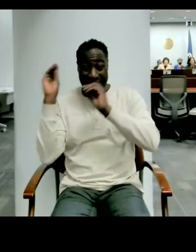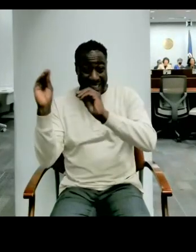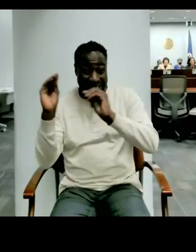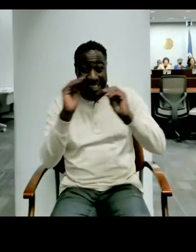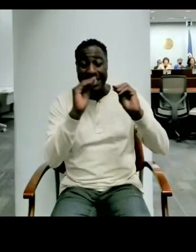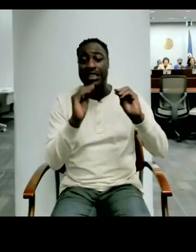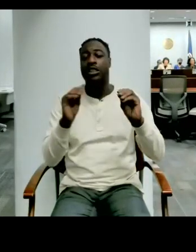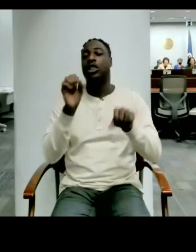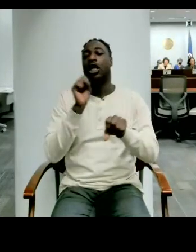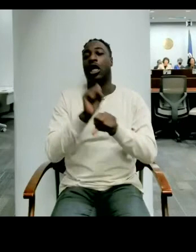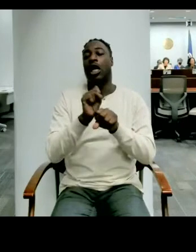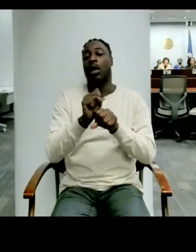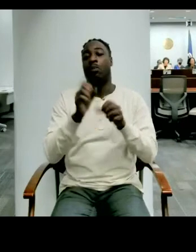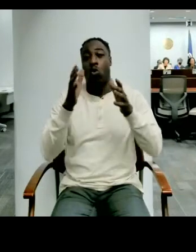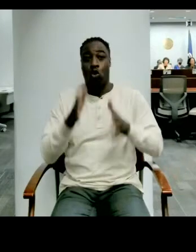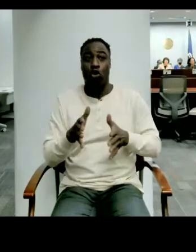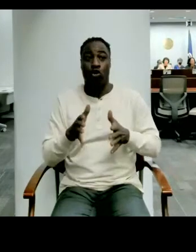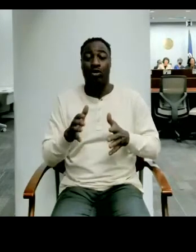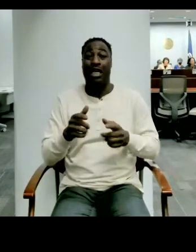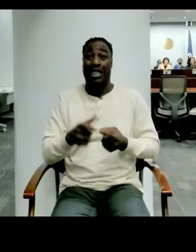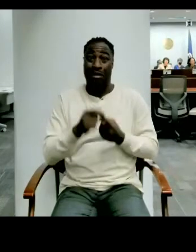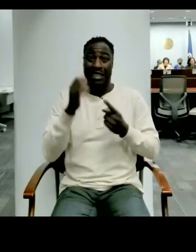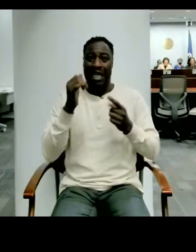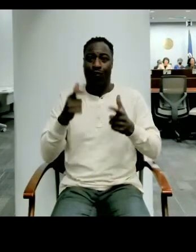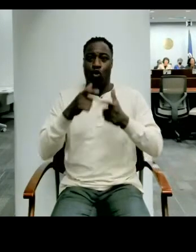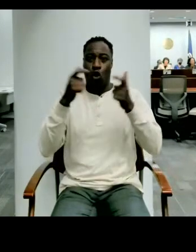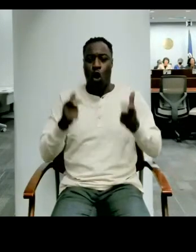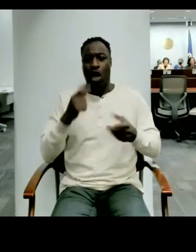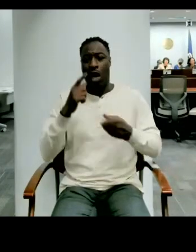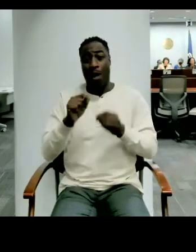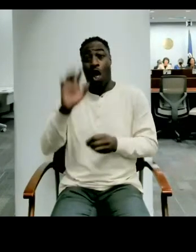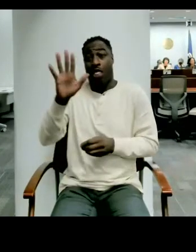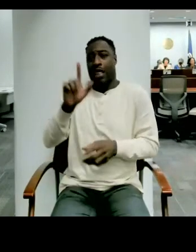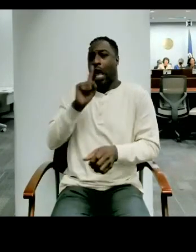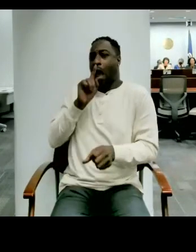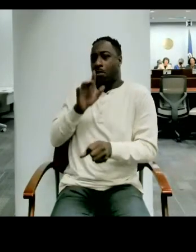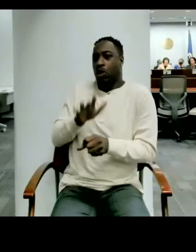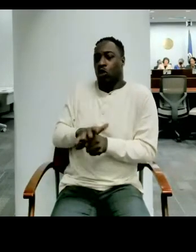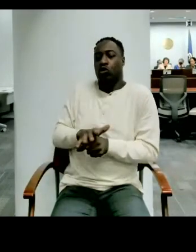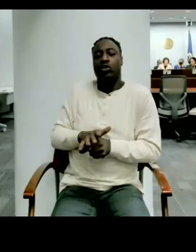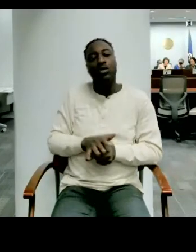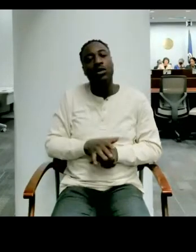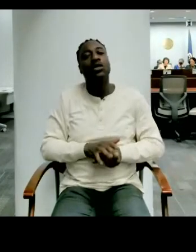and especially large employers um about what obligations they have um to accommodate religious